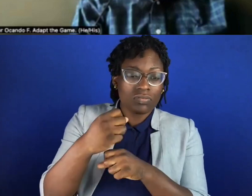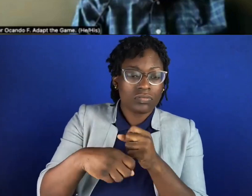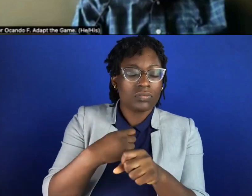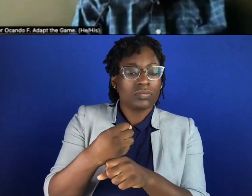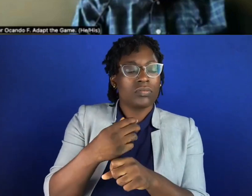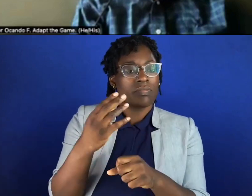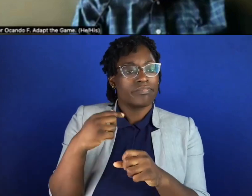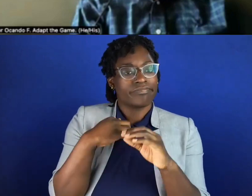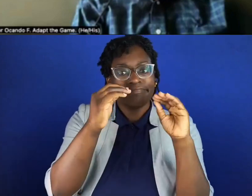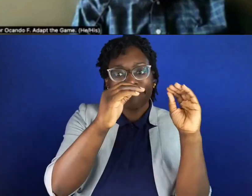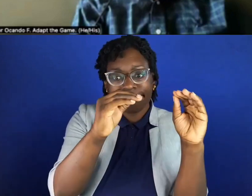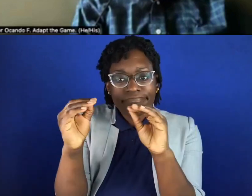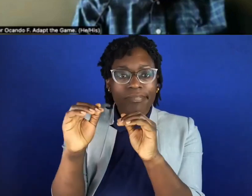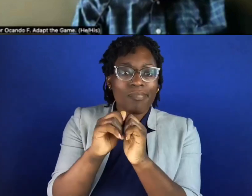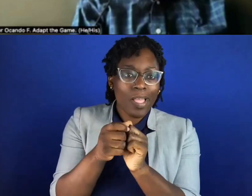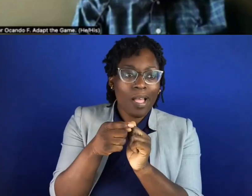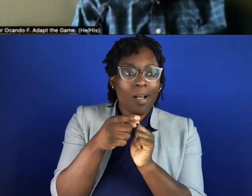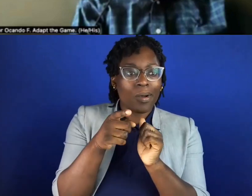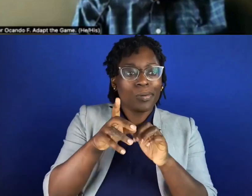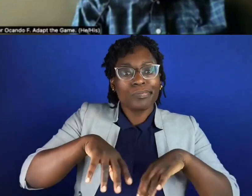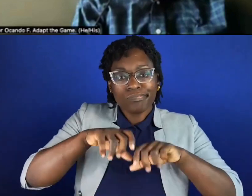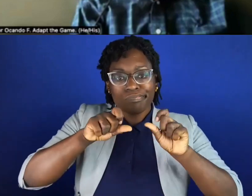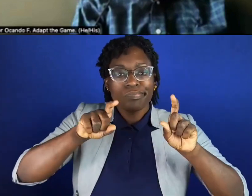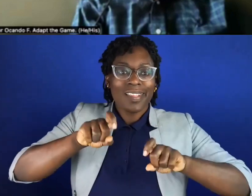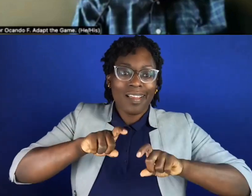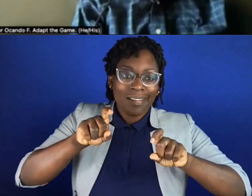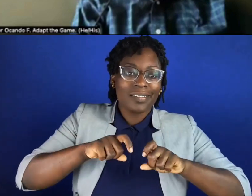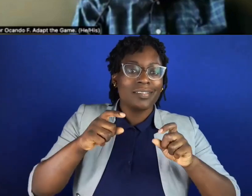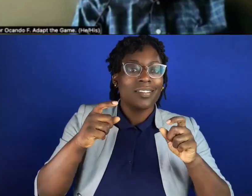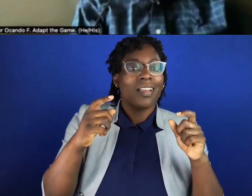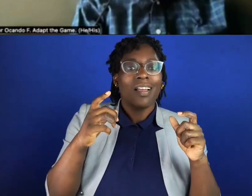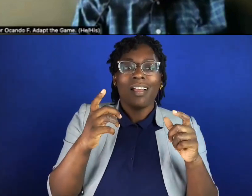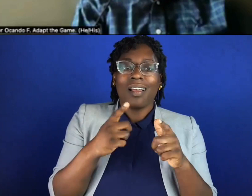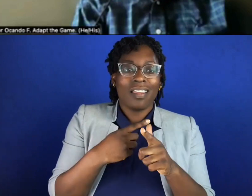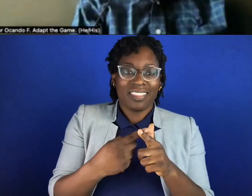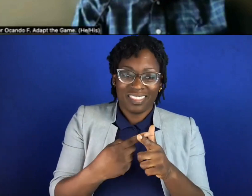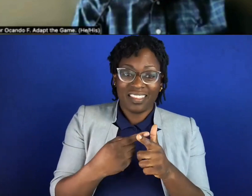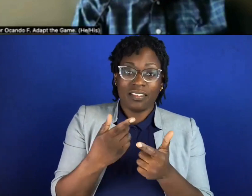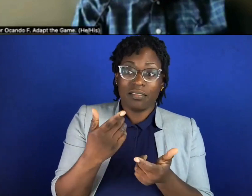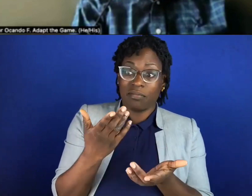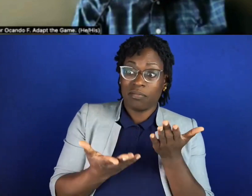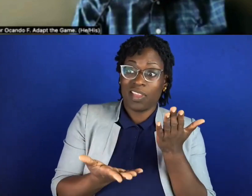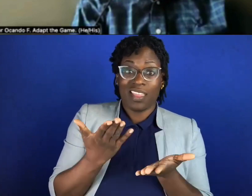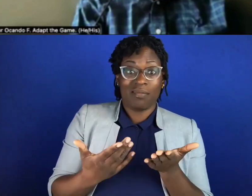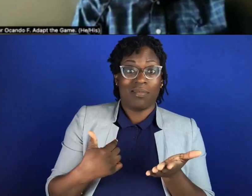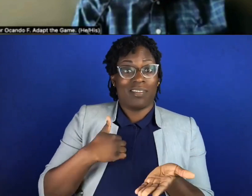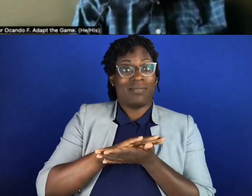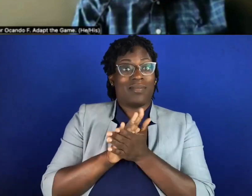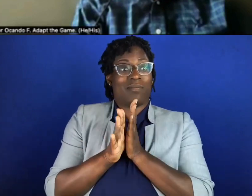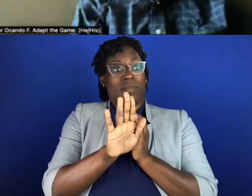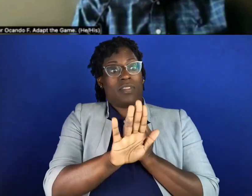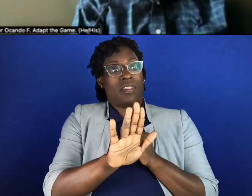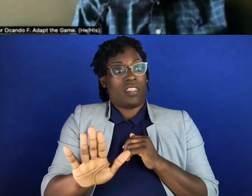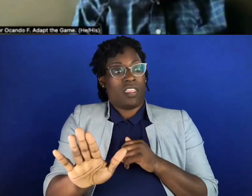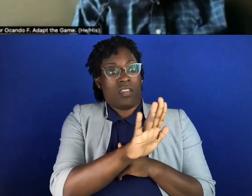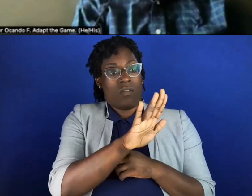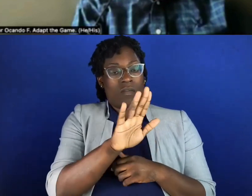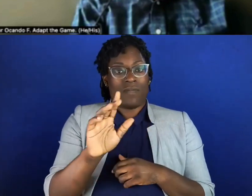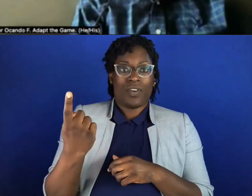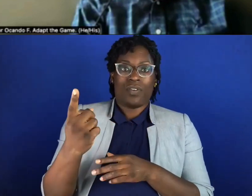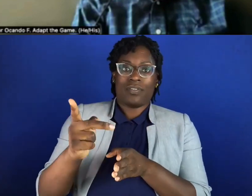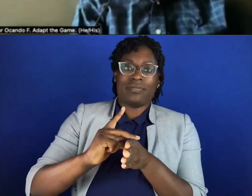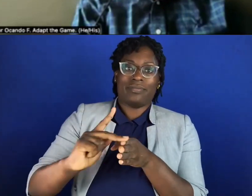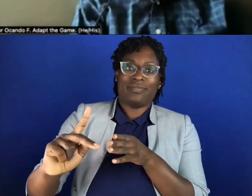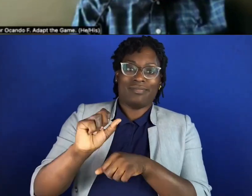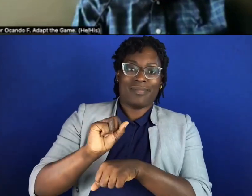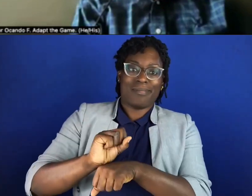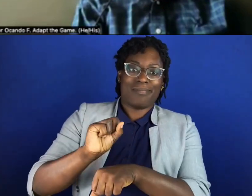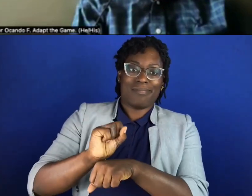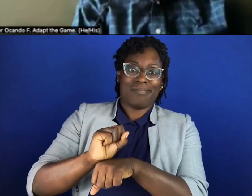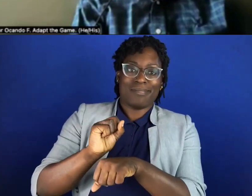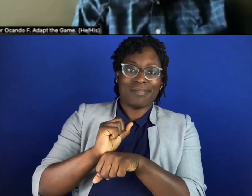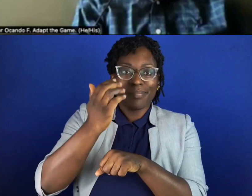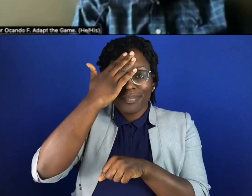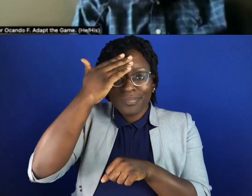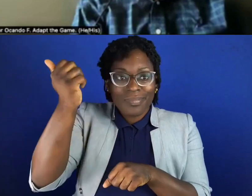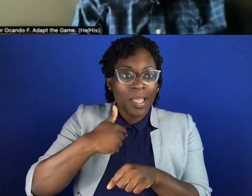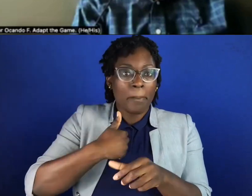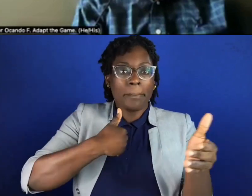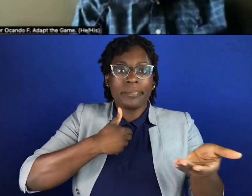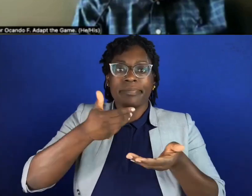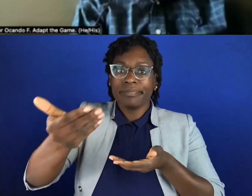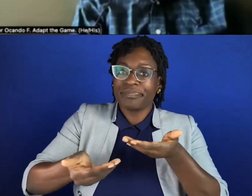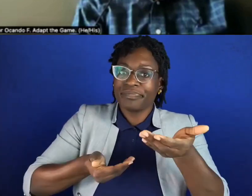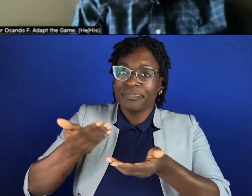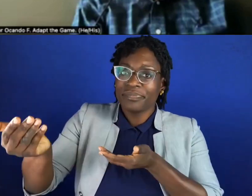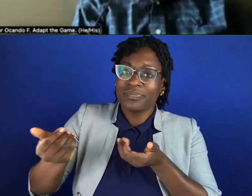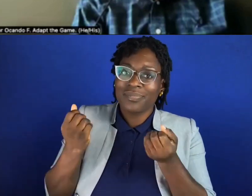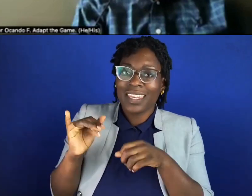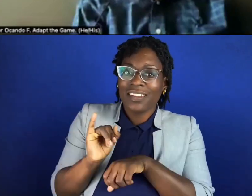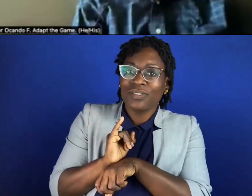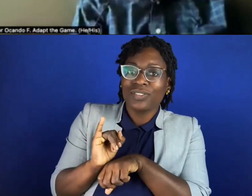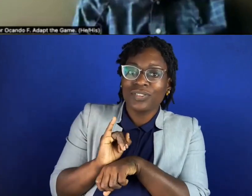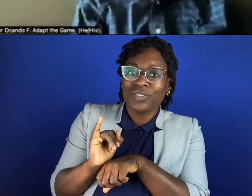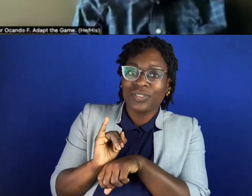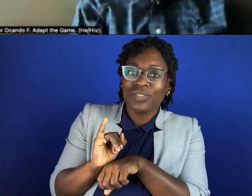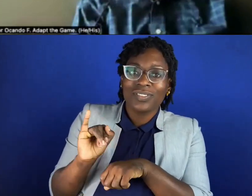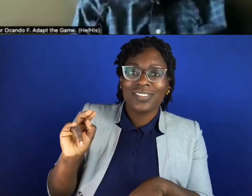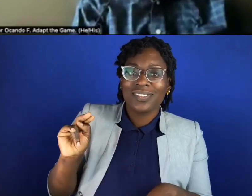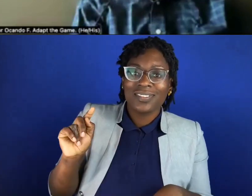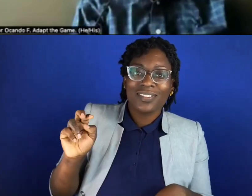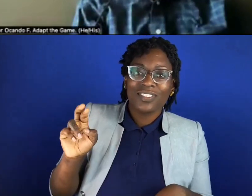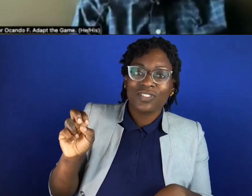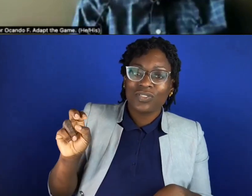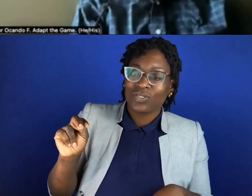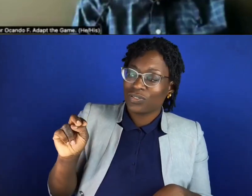how to do the tasks. This builds up, I hire a lot of interns and I tell them this is not